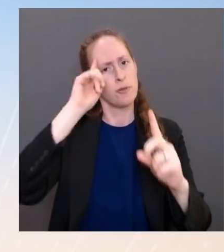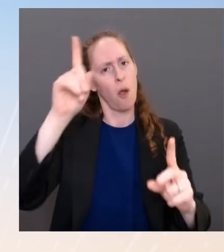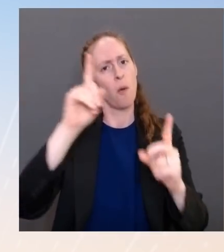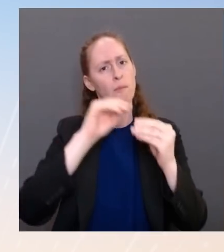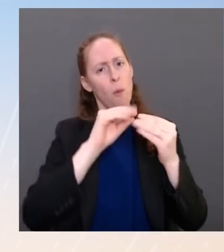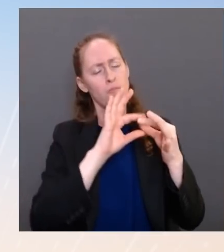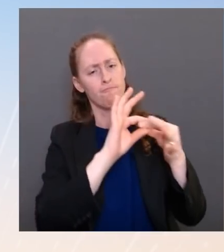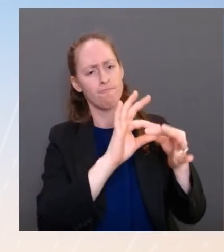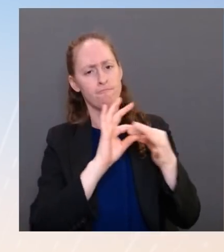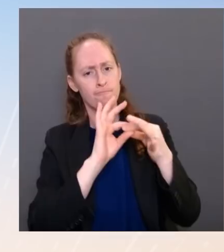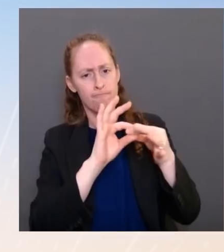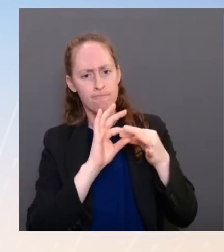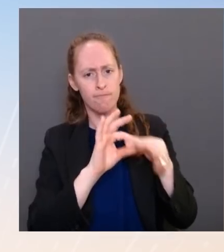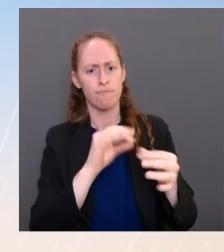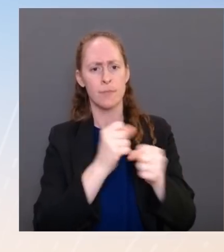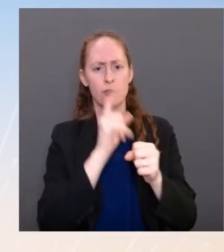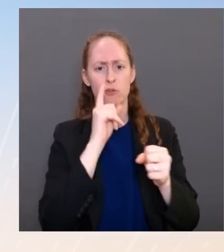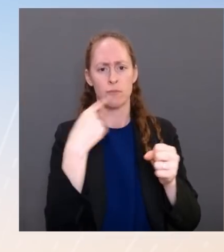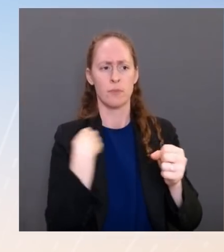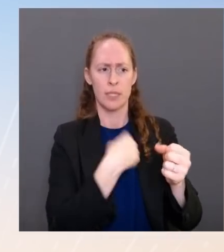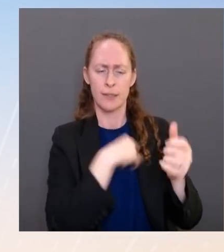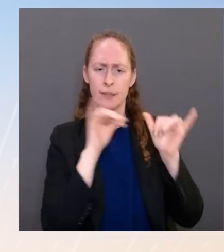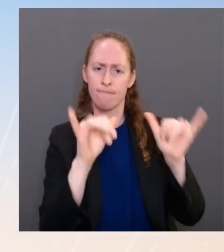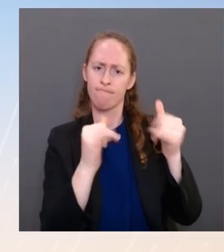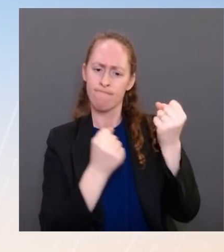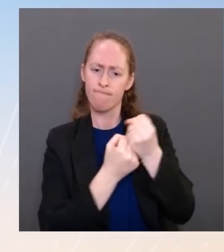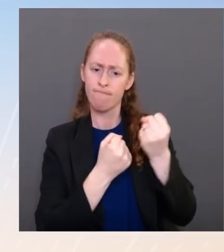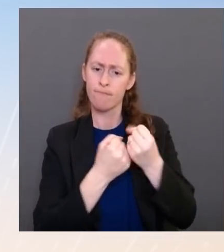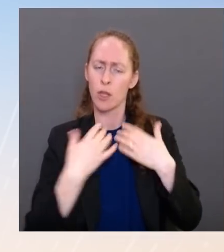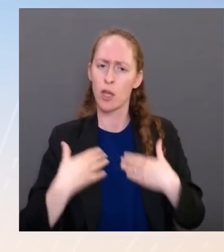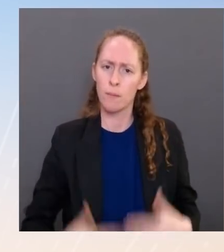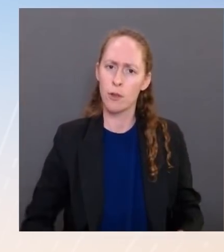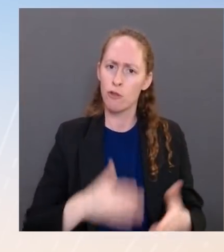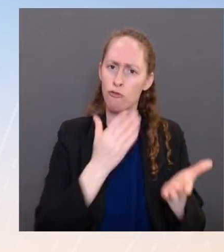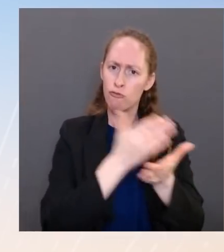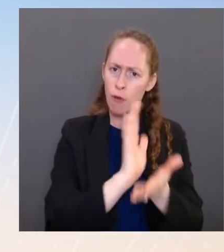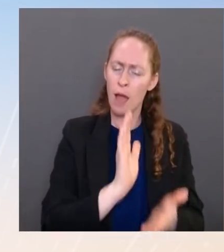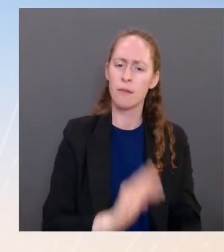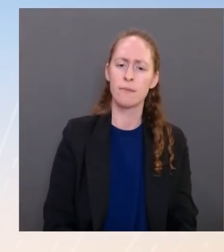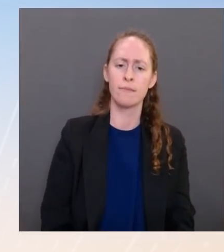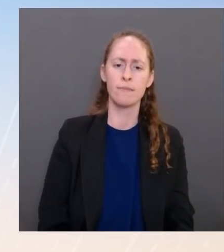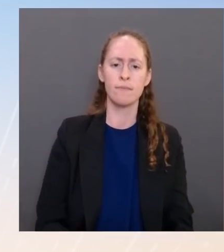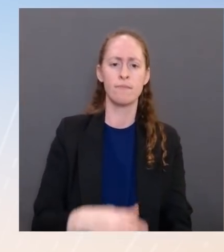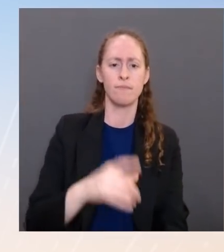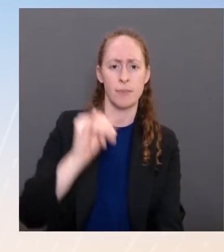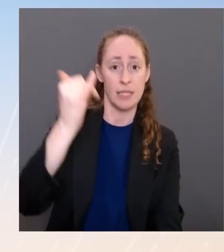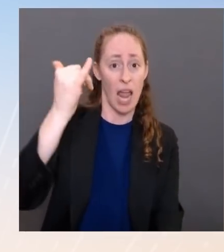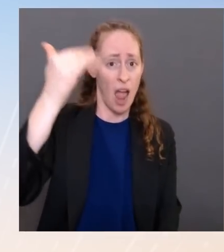We understand that vote tabulation is well underway and that candidate Ferdinand Marcos Jr. stands in the lead,